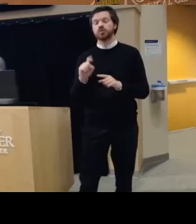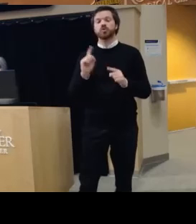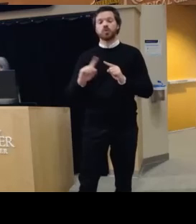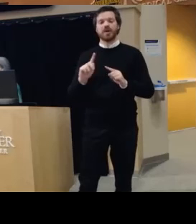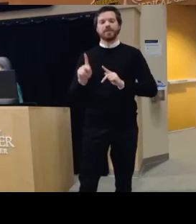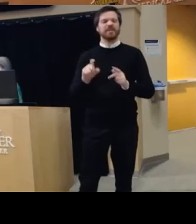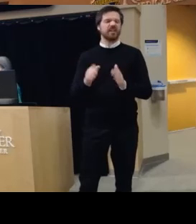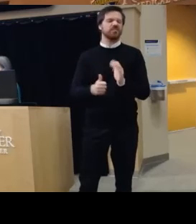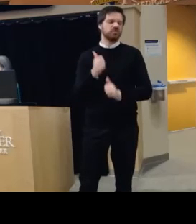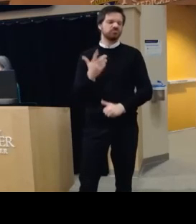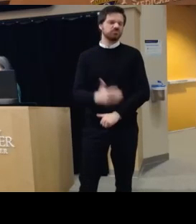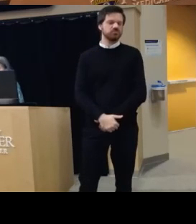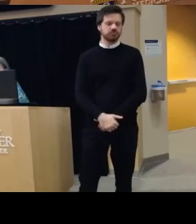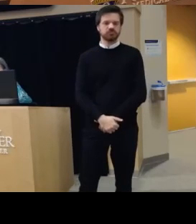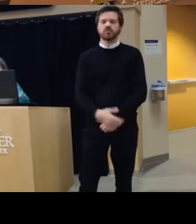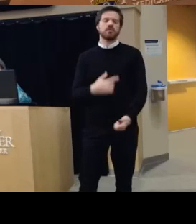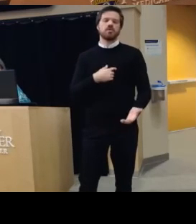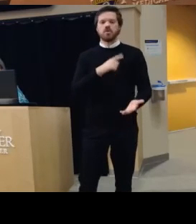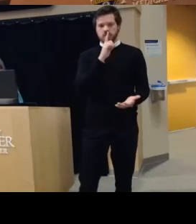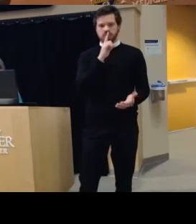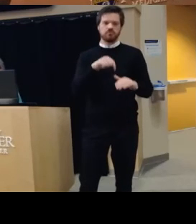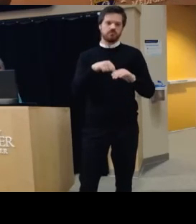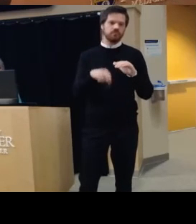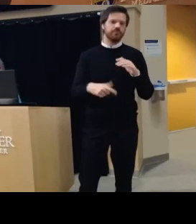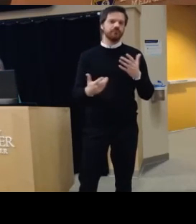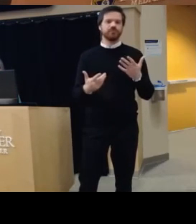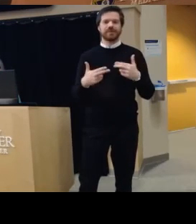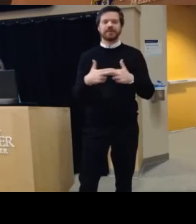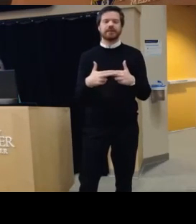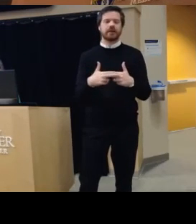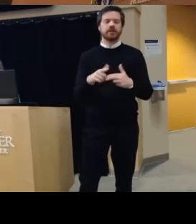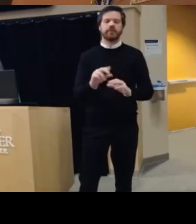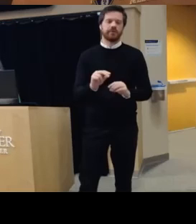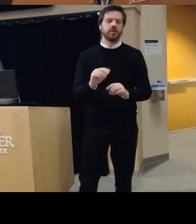people need it the most and so I'm not going to go through um this slide um you can you can sort